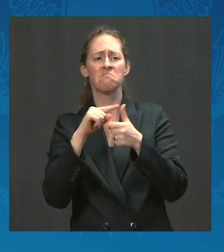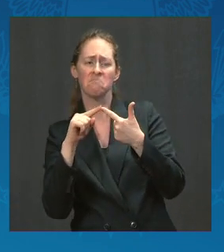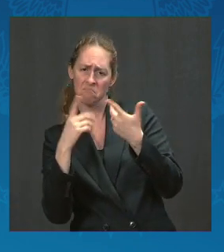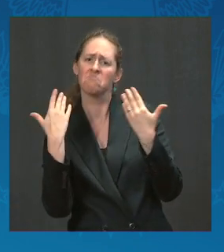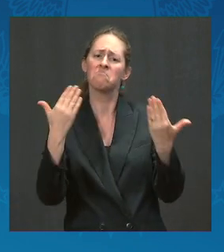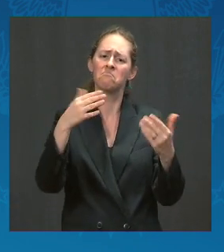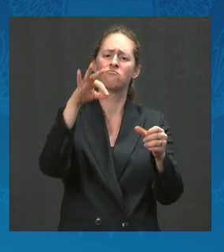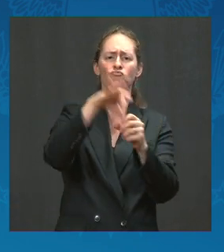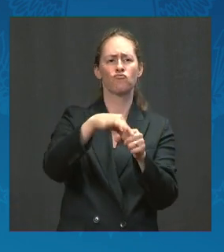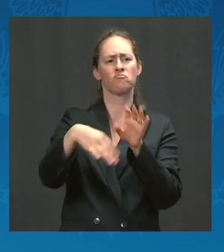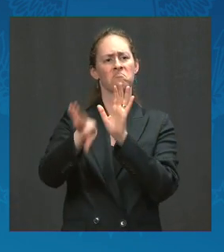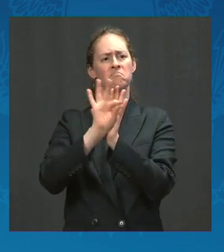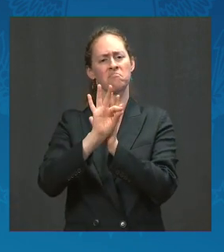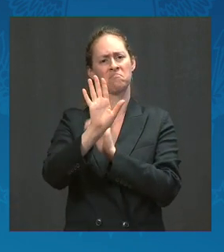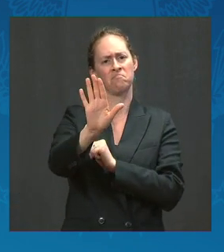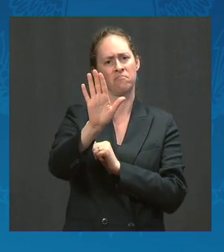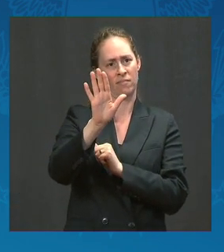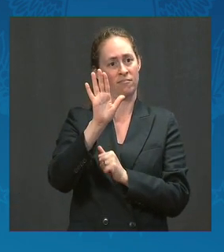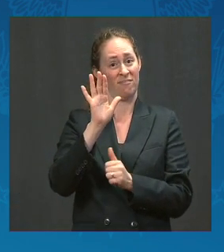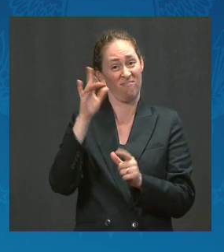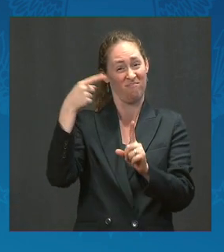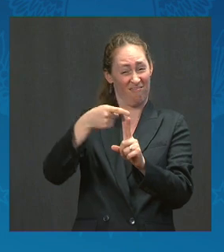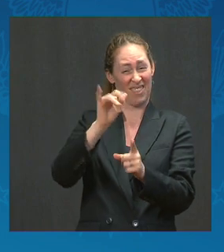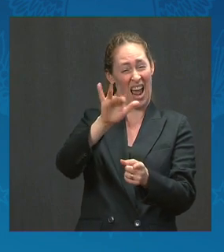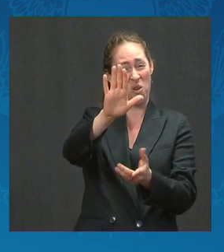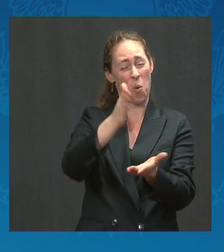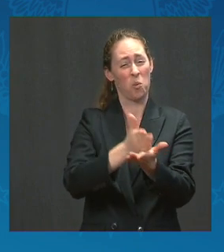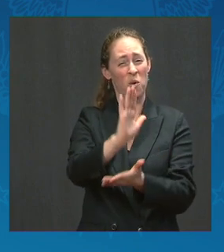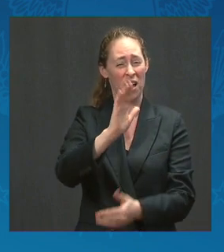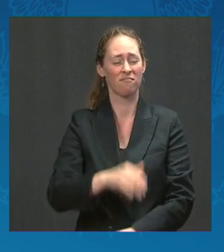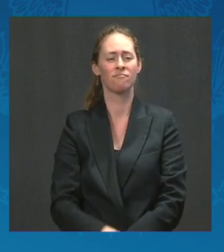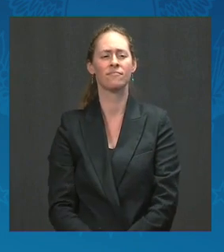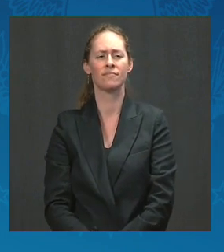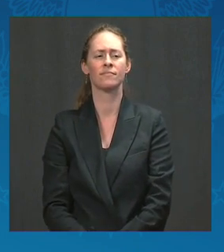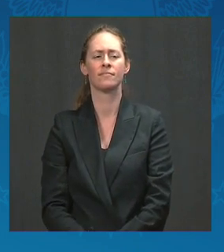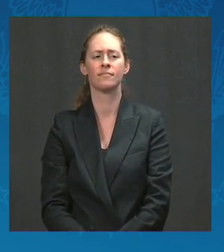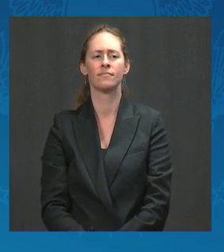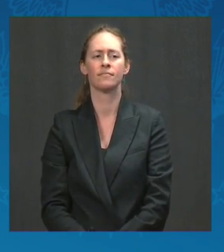which is their right. And remember,